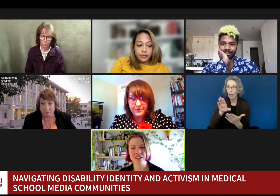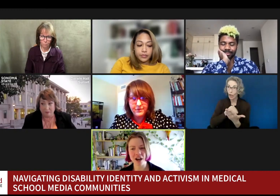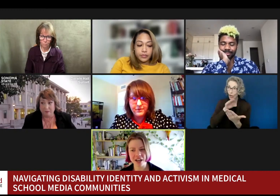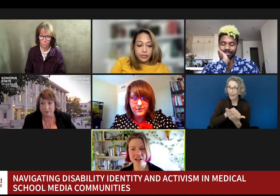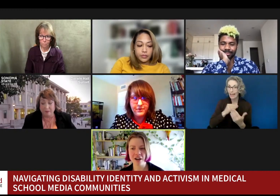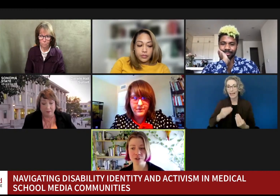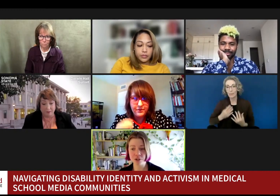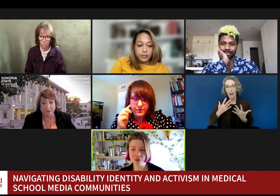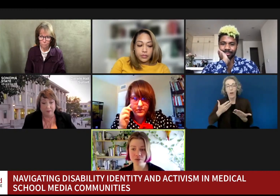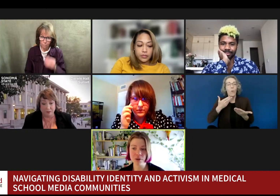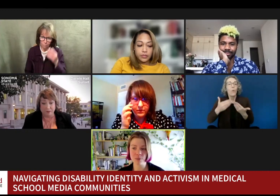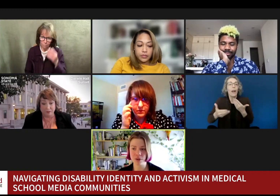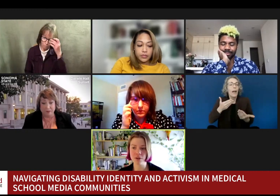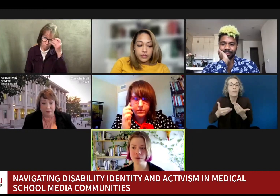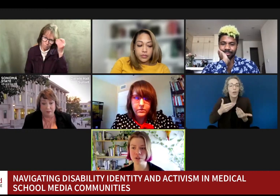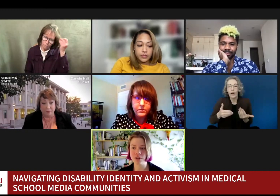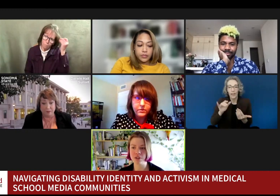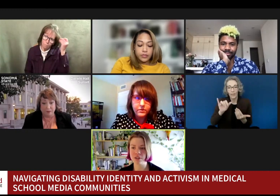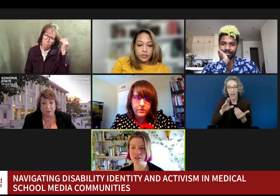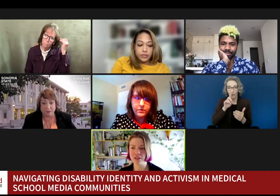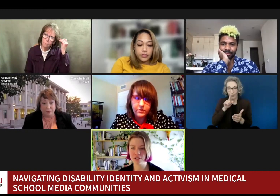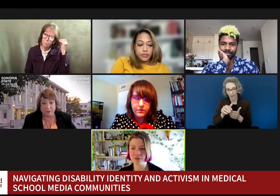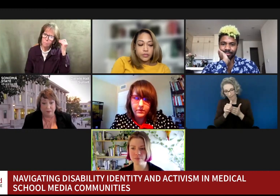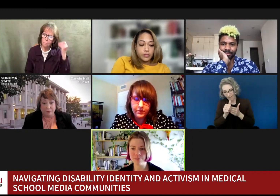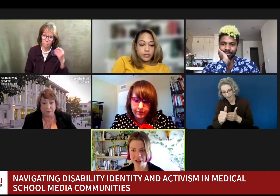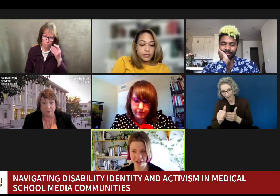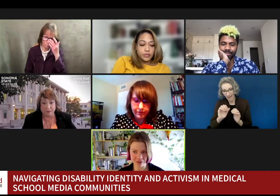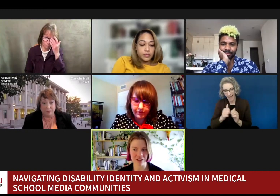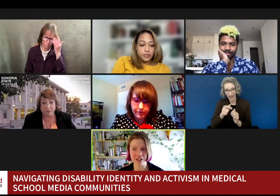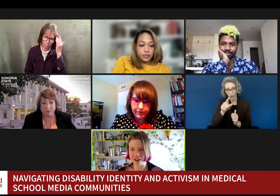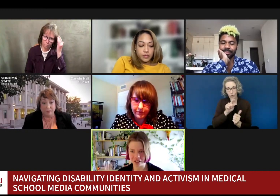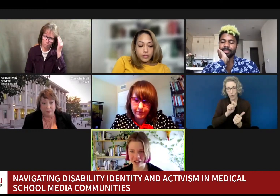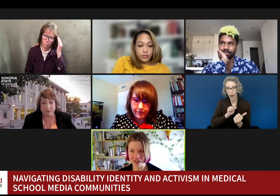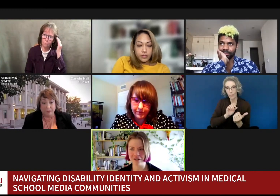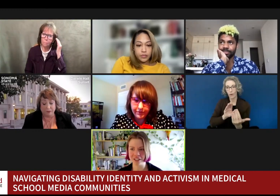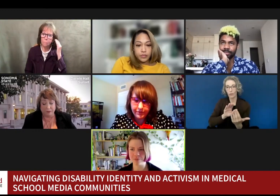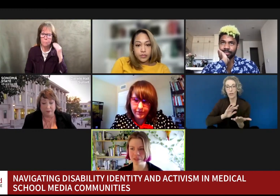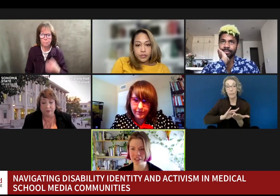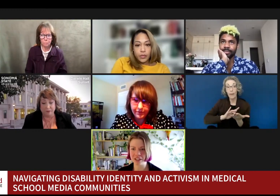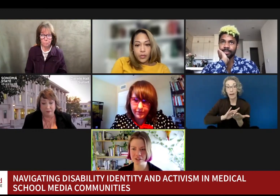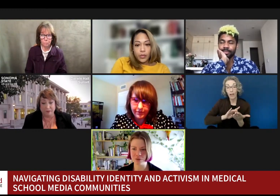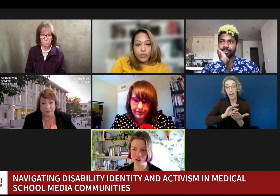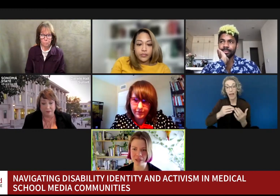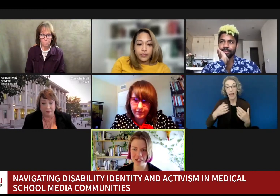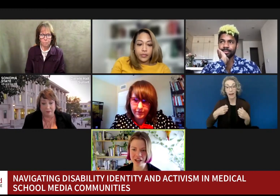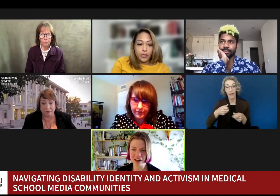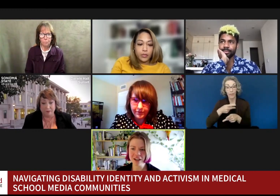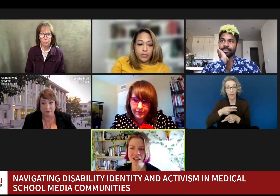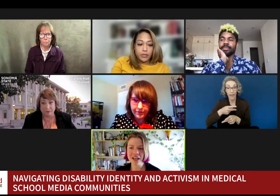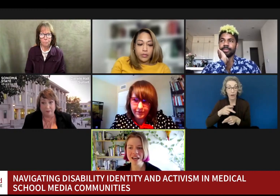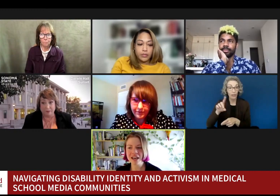that guide how you approach medical and healthcare, disability, social media.